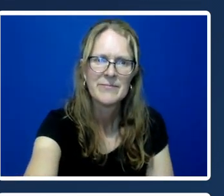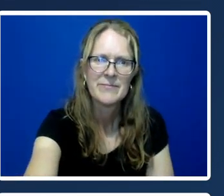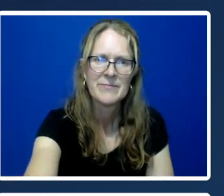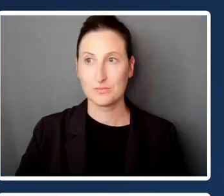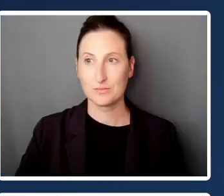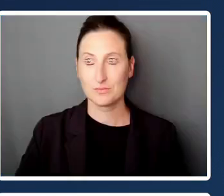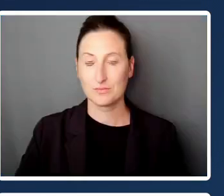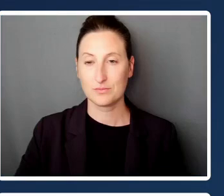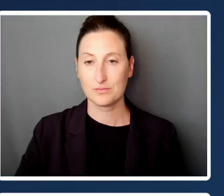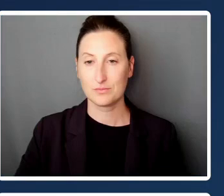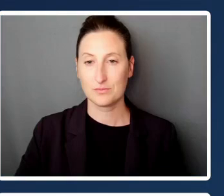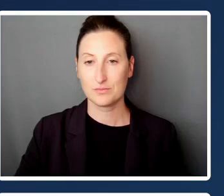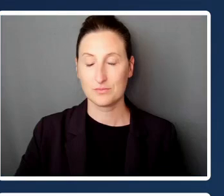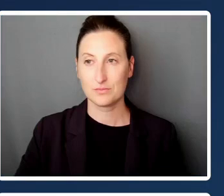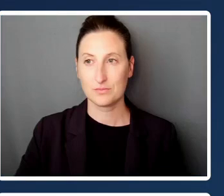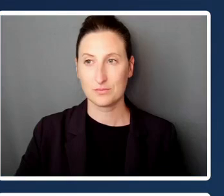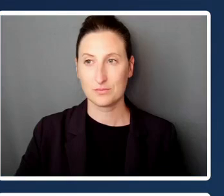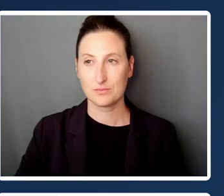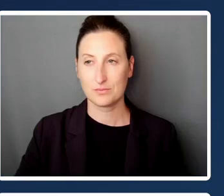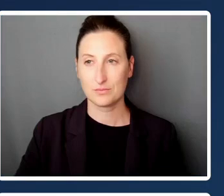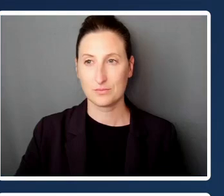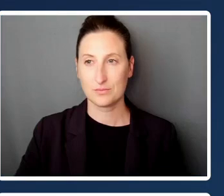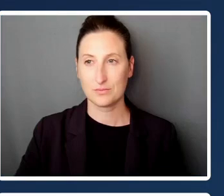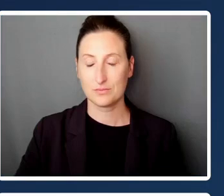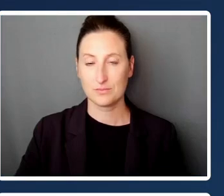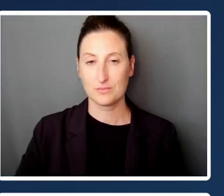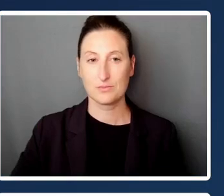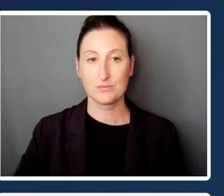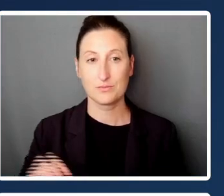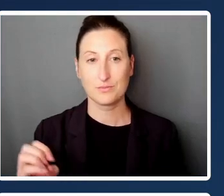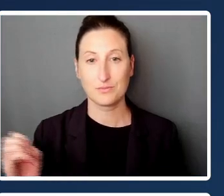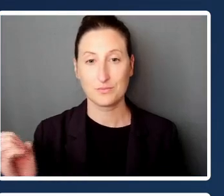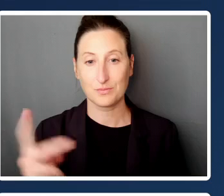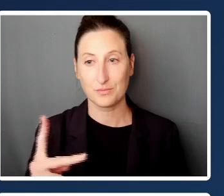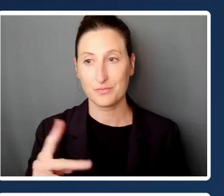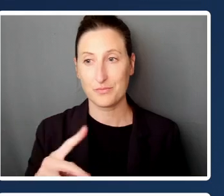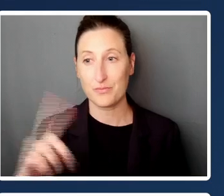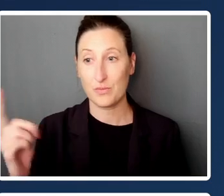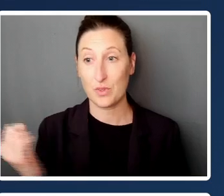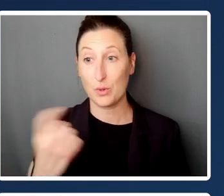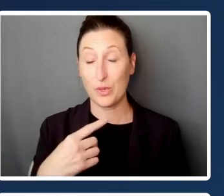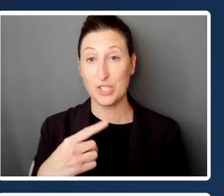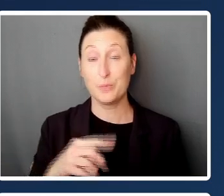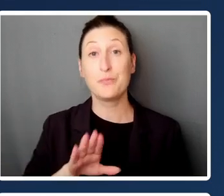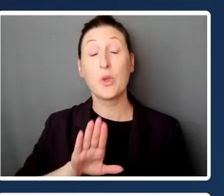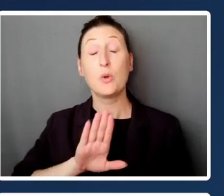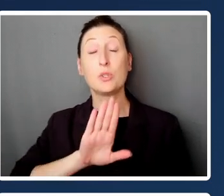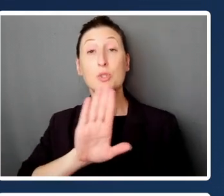this question. "What is your comfort level in facilitating a youth-led community project?" So,